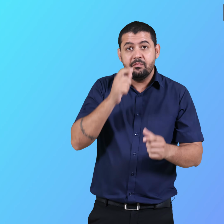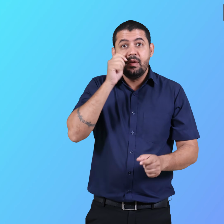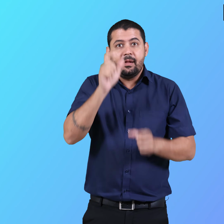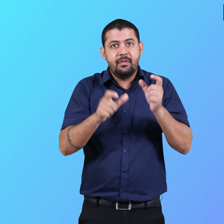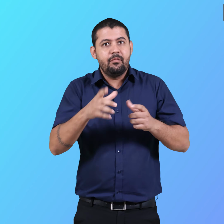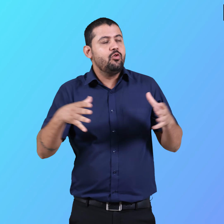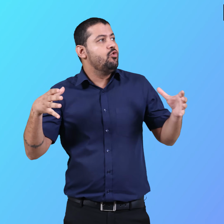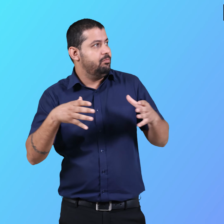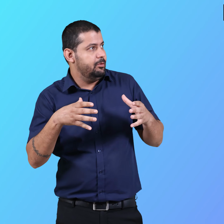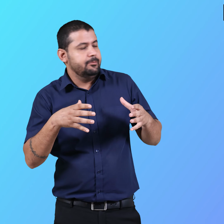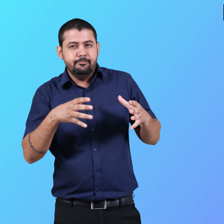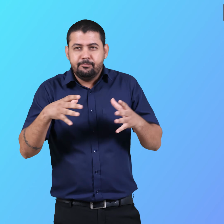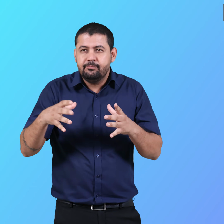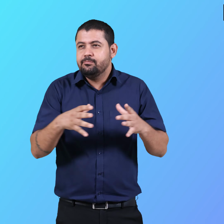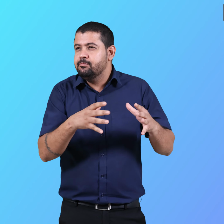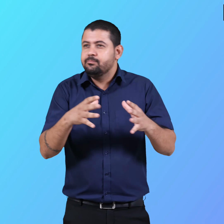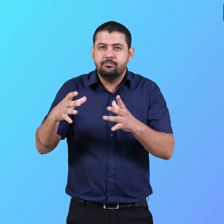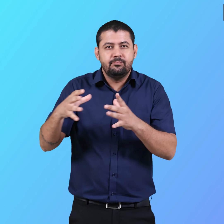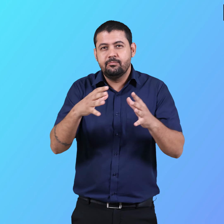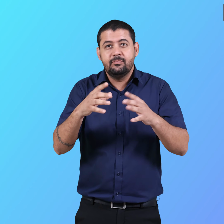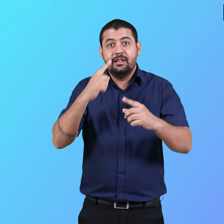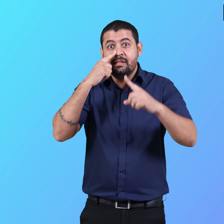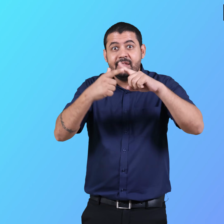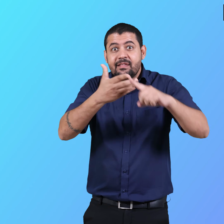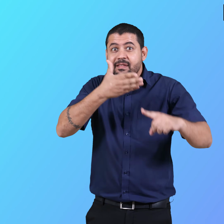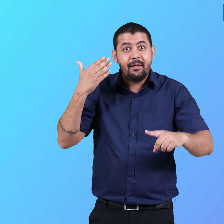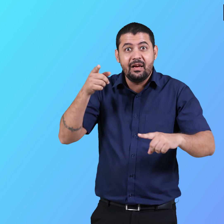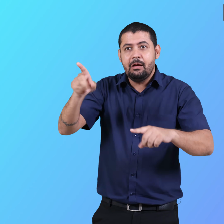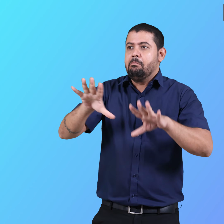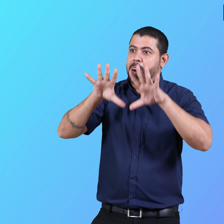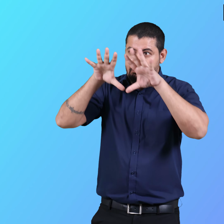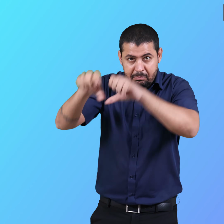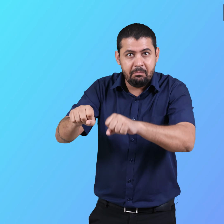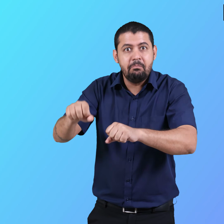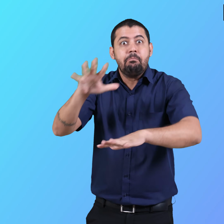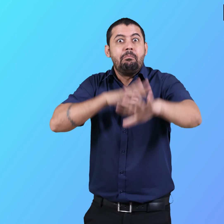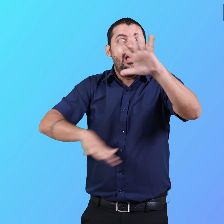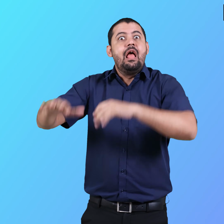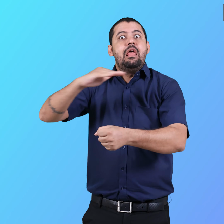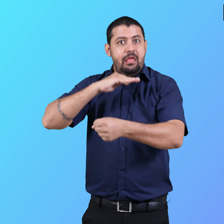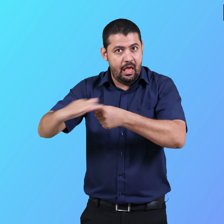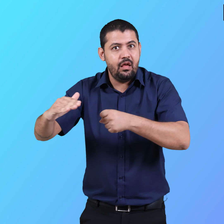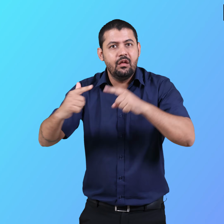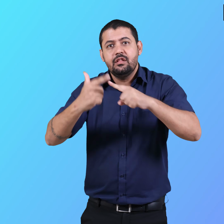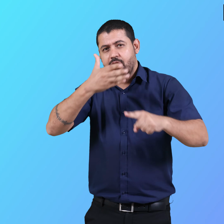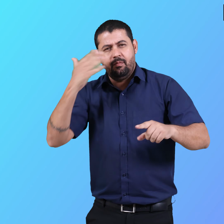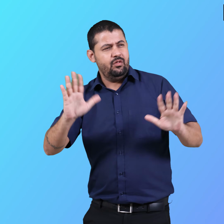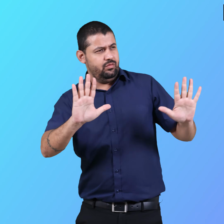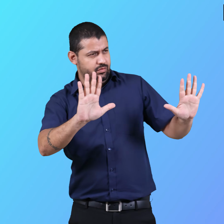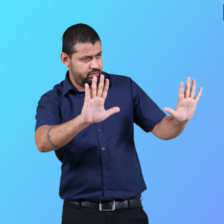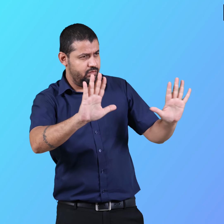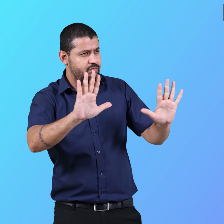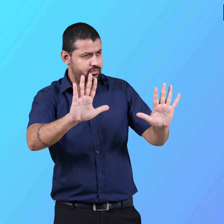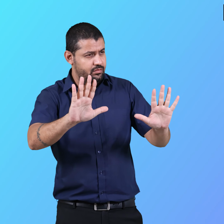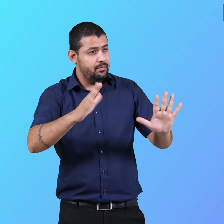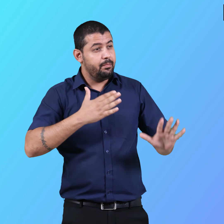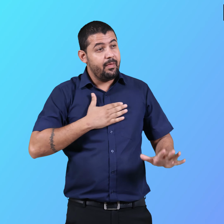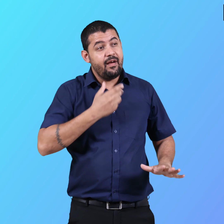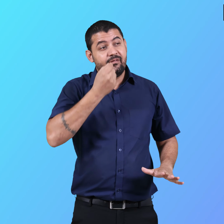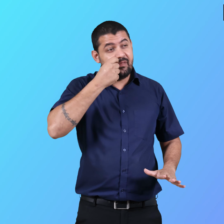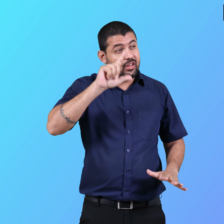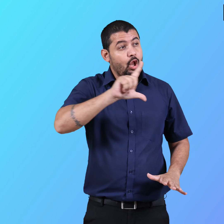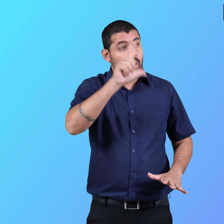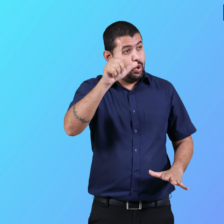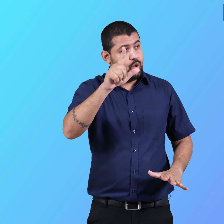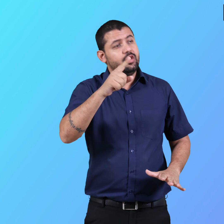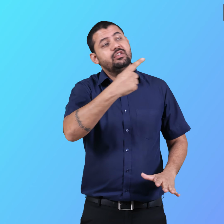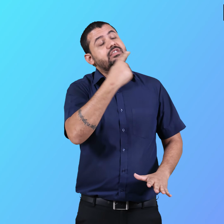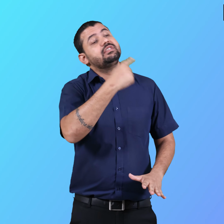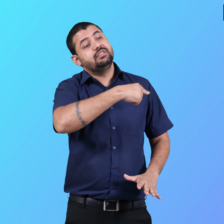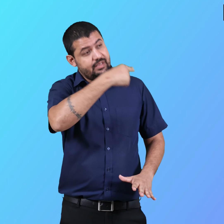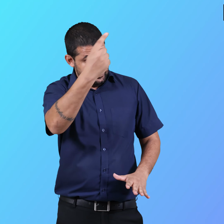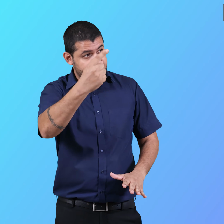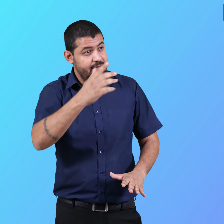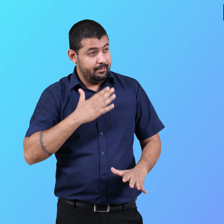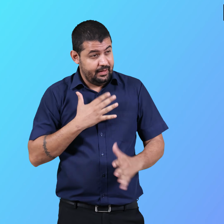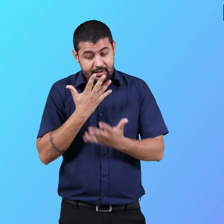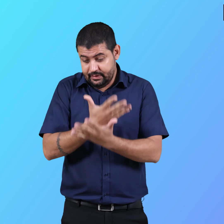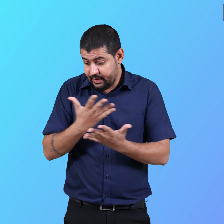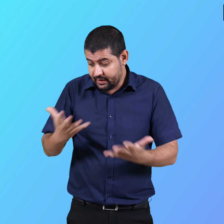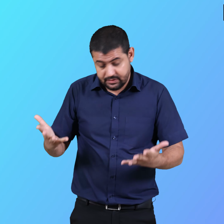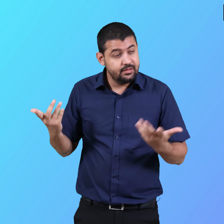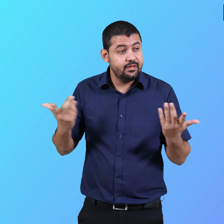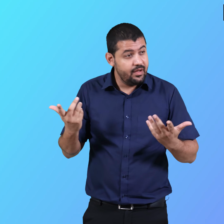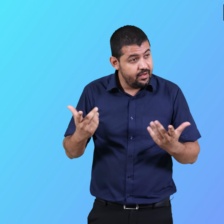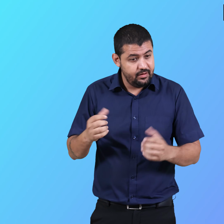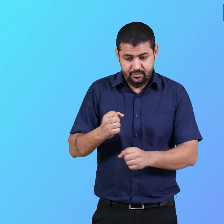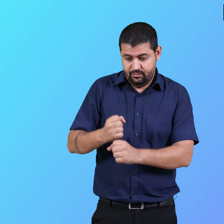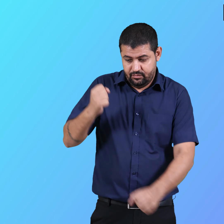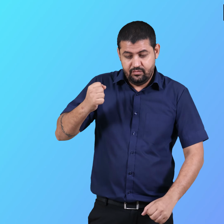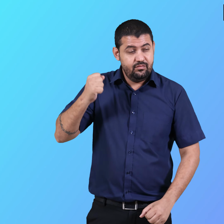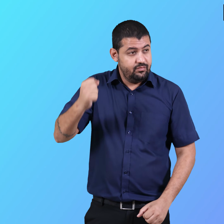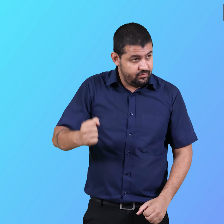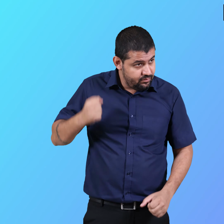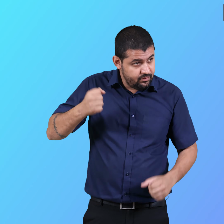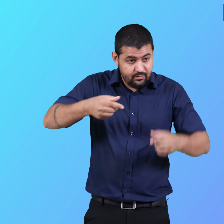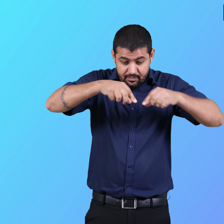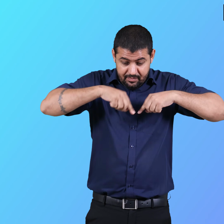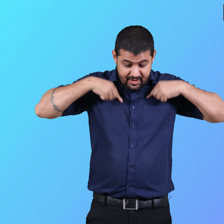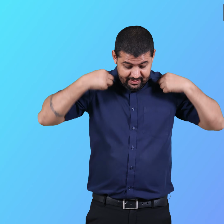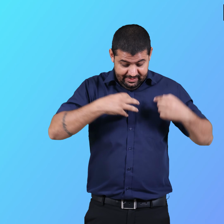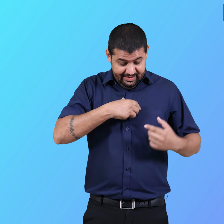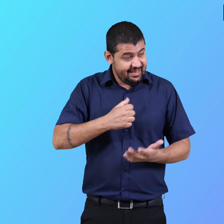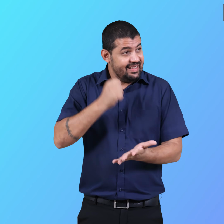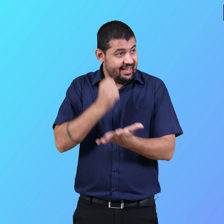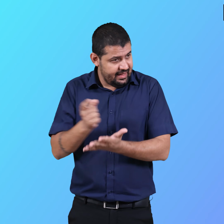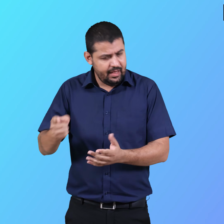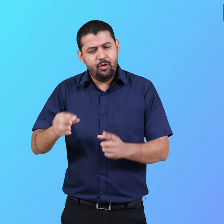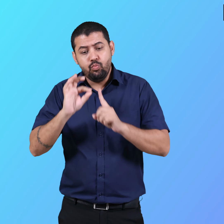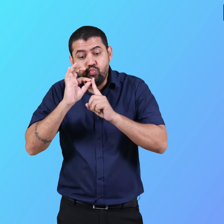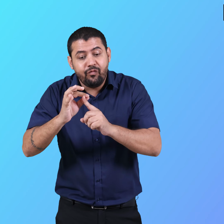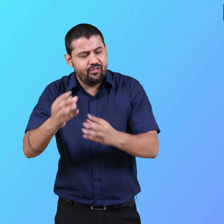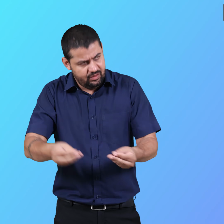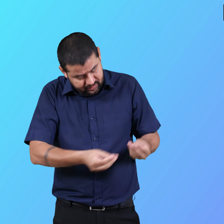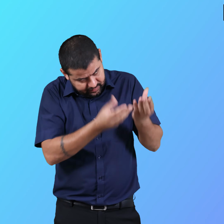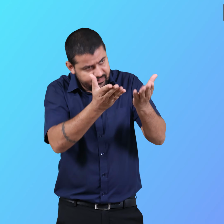The men went to get Tamar and kill her, but she sent someone to her father- in-law with the things he had given her to keep and with this message: